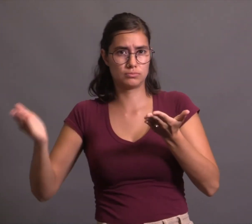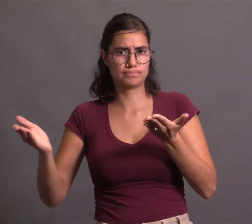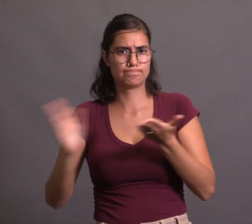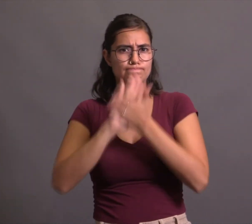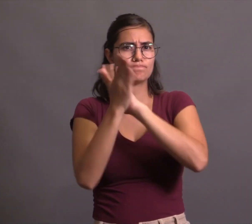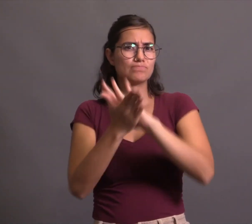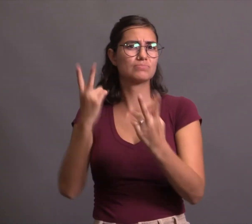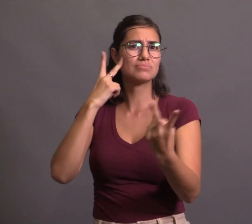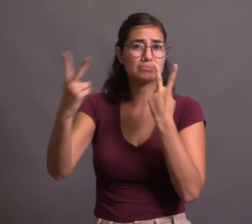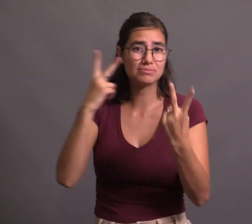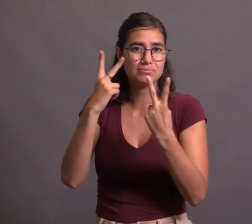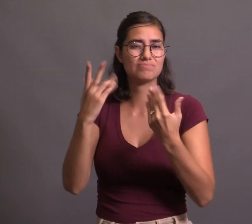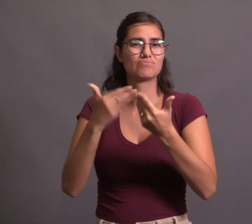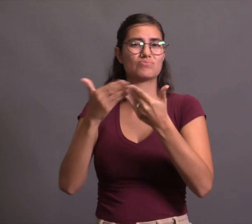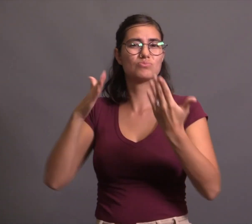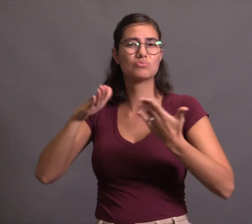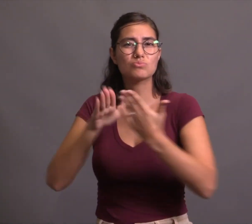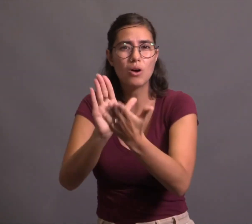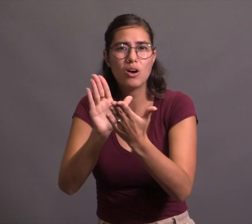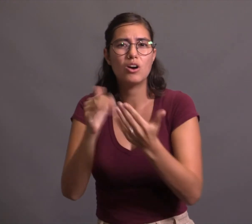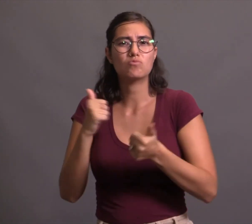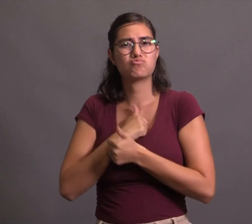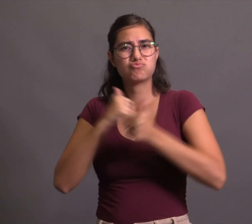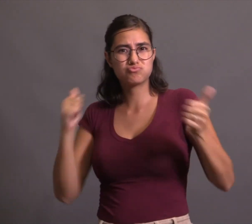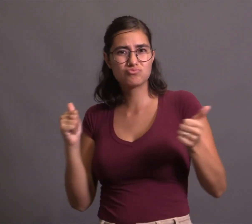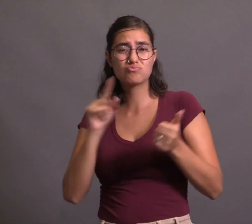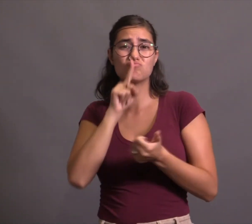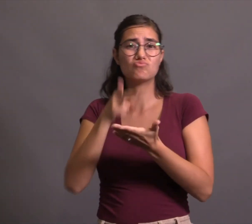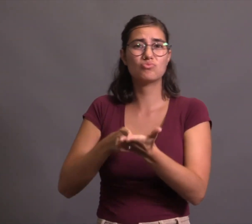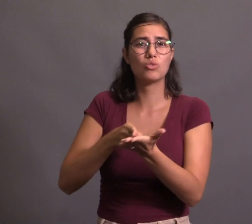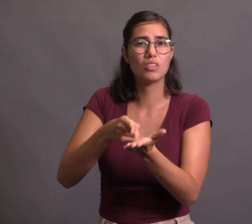Be visible, approachable, vulnerable, and authentic.